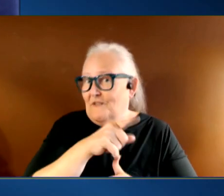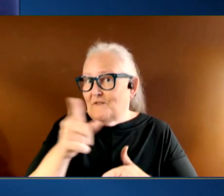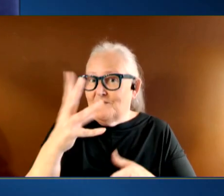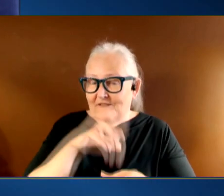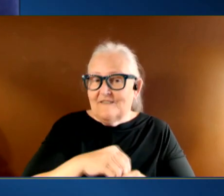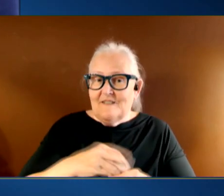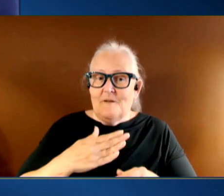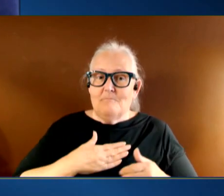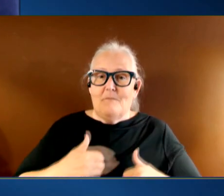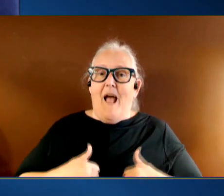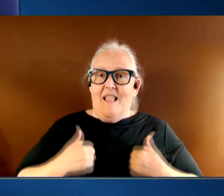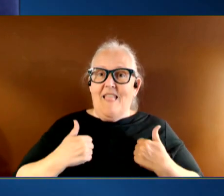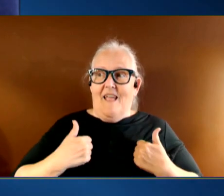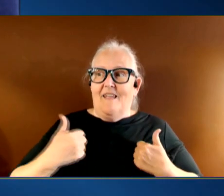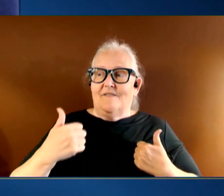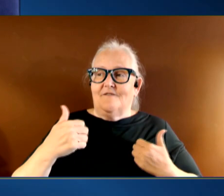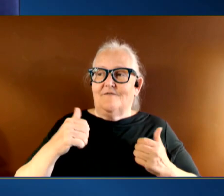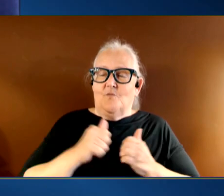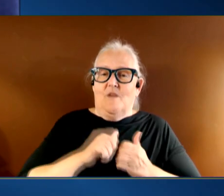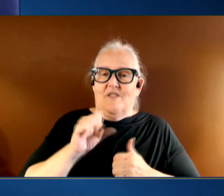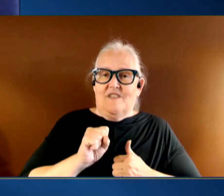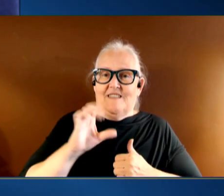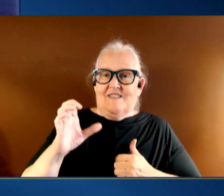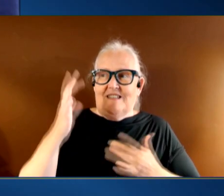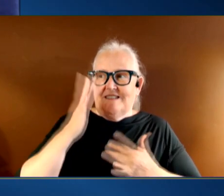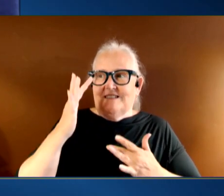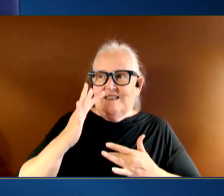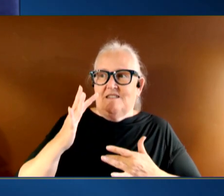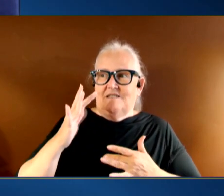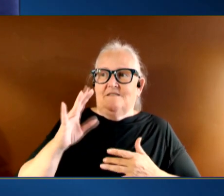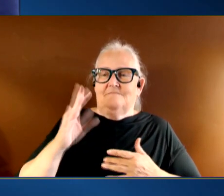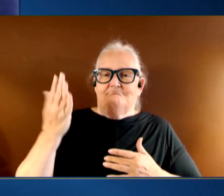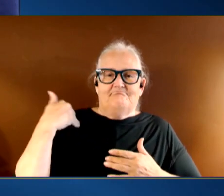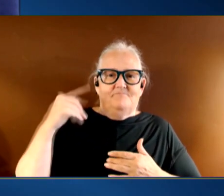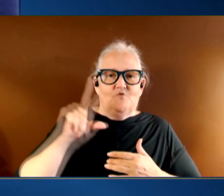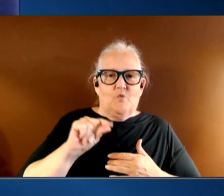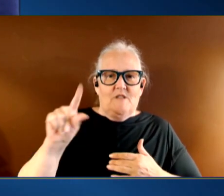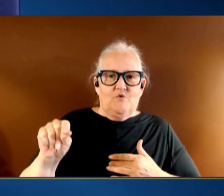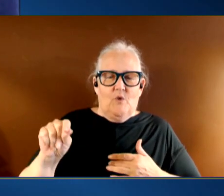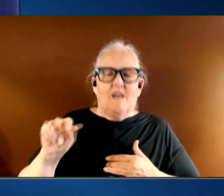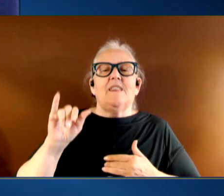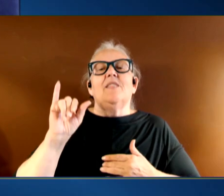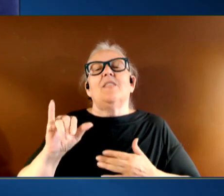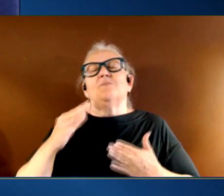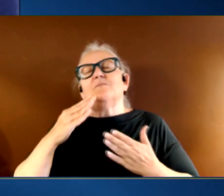disease study back in 2020. And that was a result of the Institute for Clinical and Economic Review